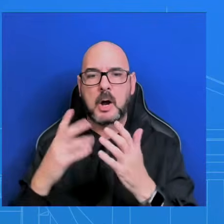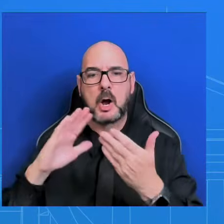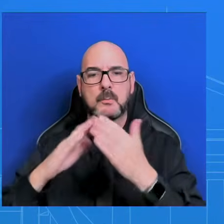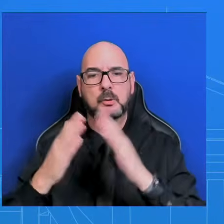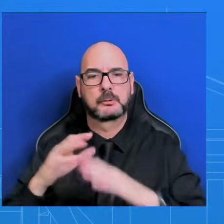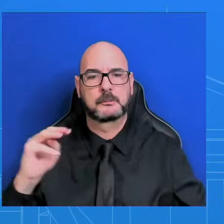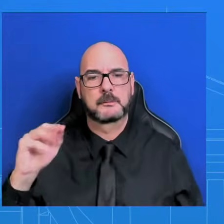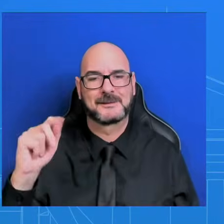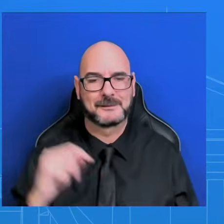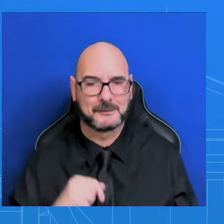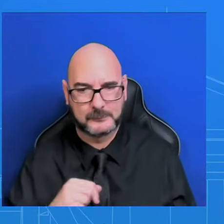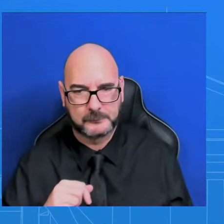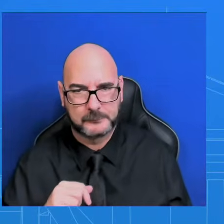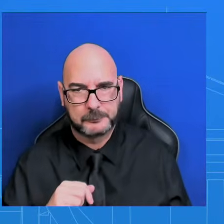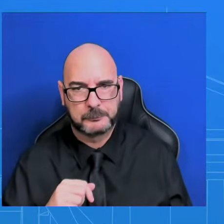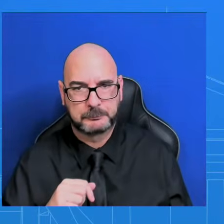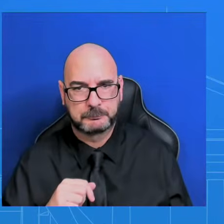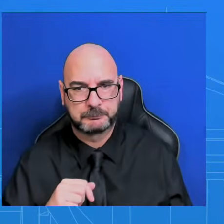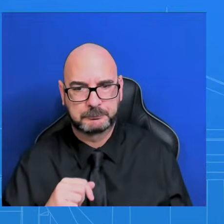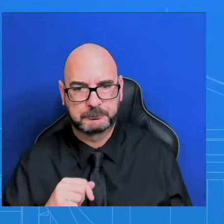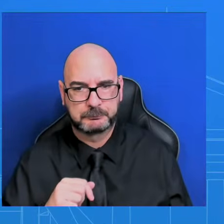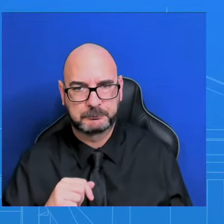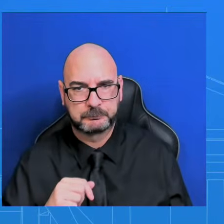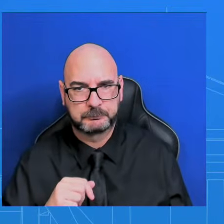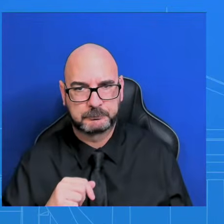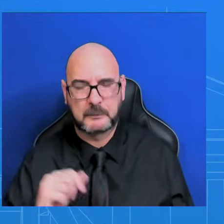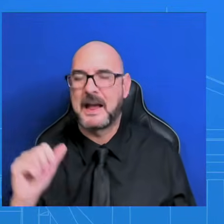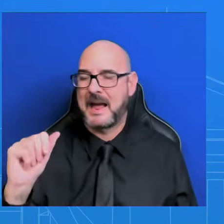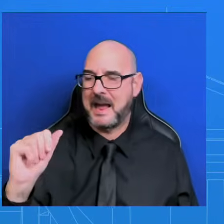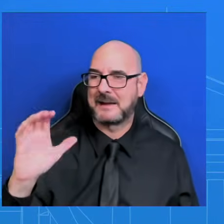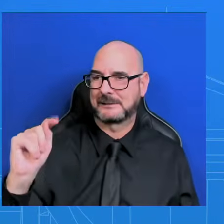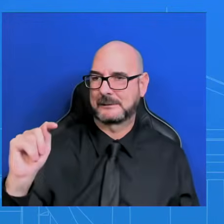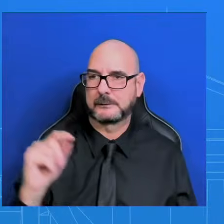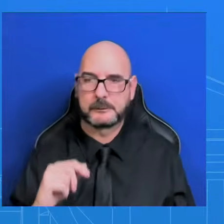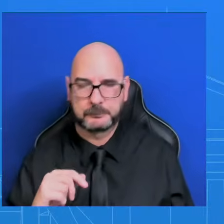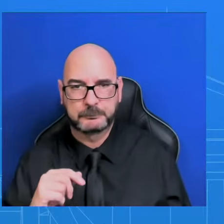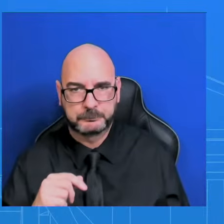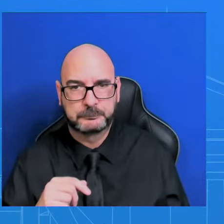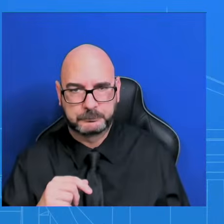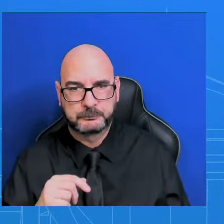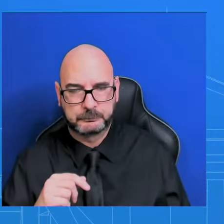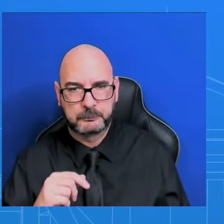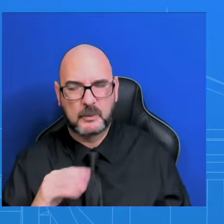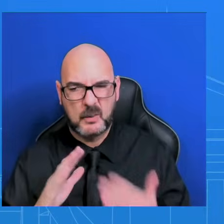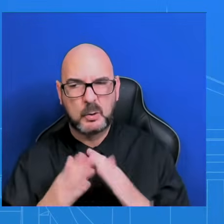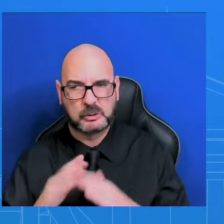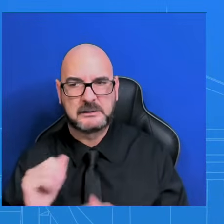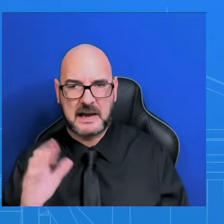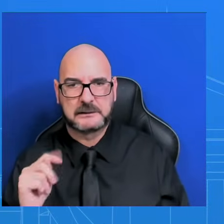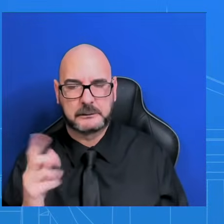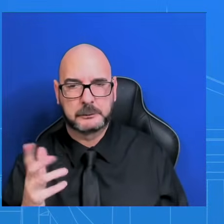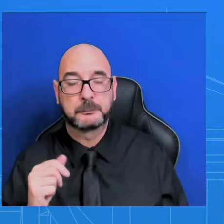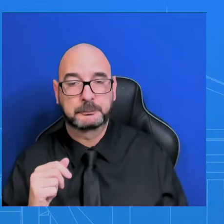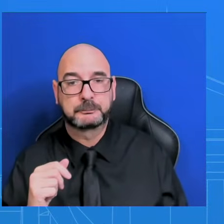And -- and so, while the President is going to continue to take -- to certainly -- to do everything that he can through executive action